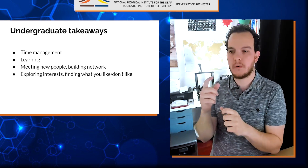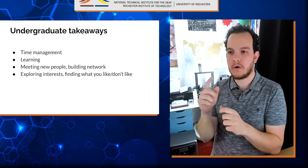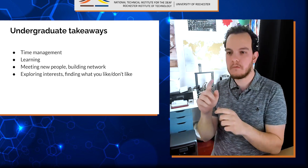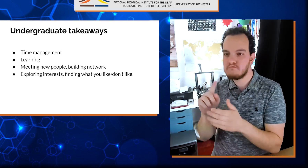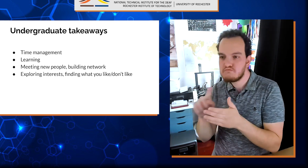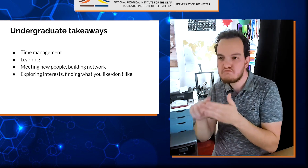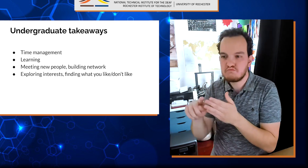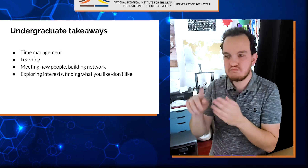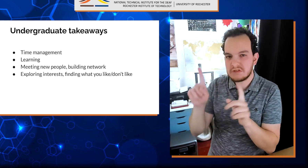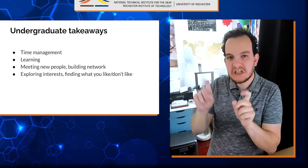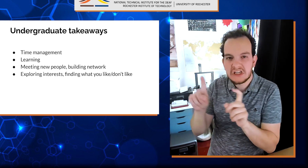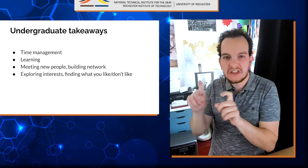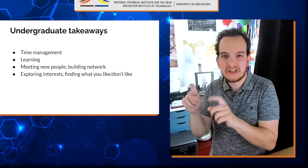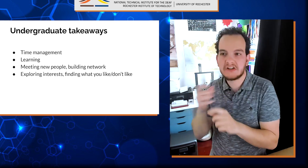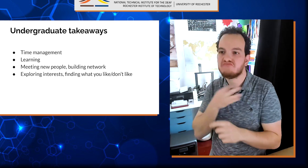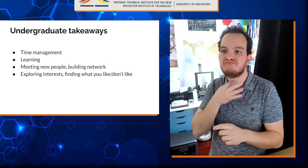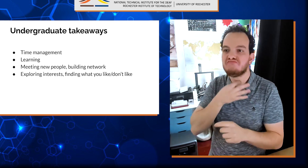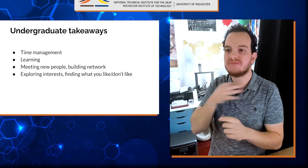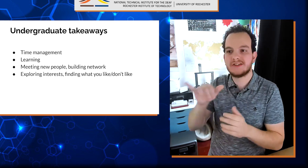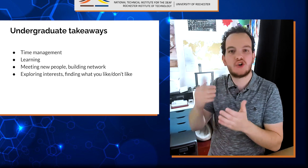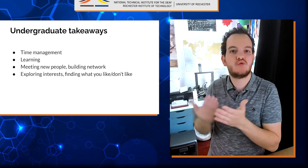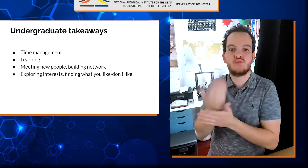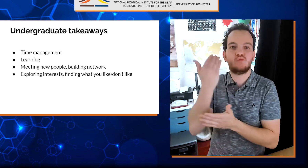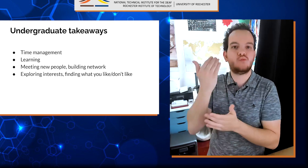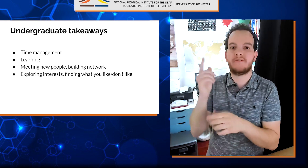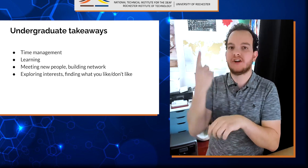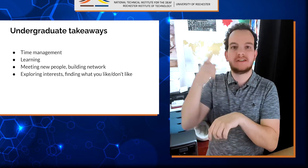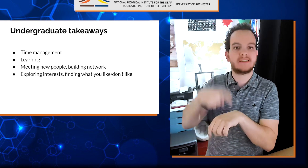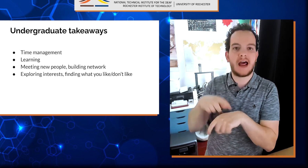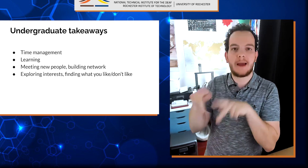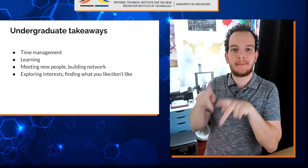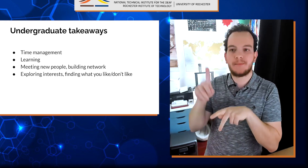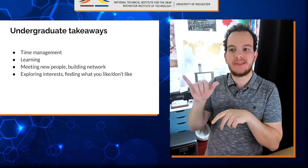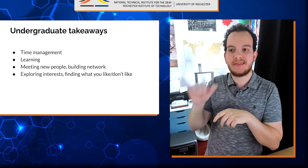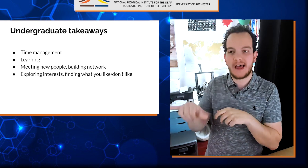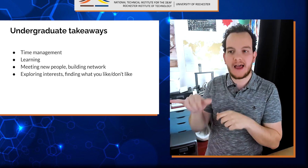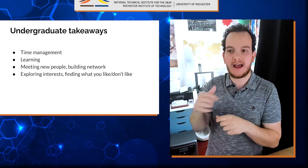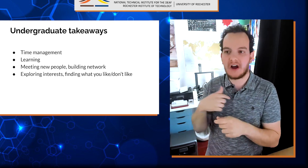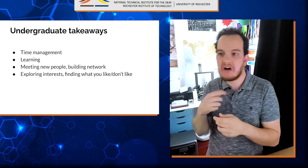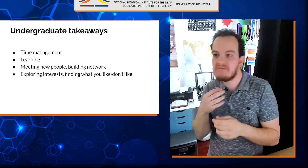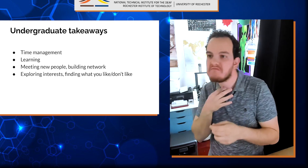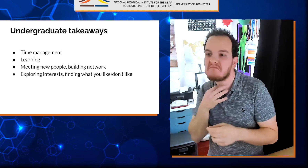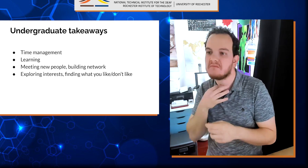and sign language-related work, but I was new to that project